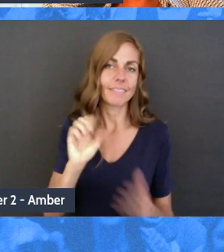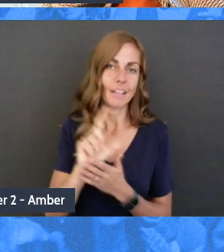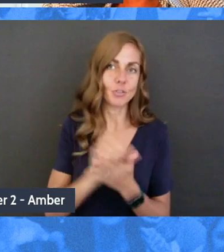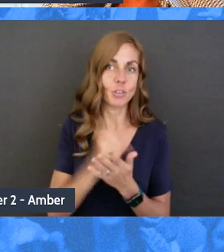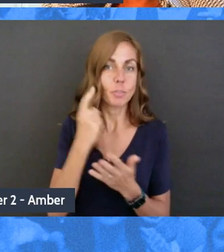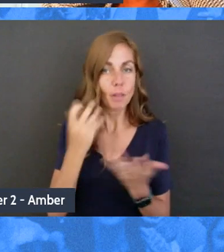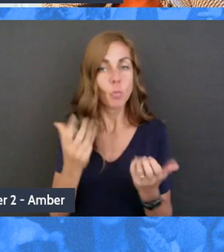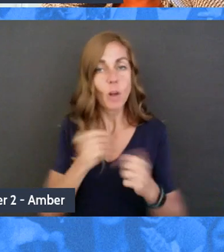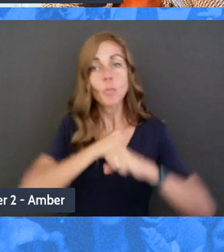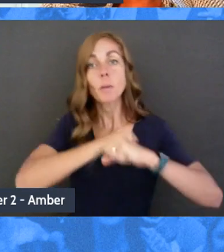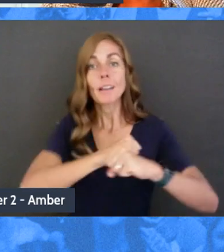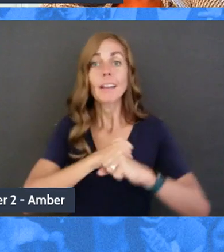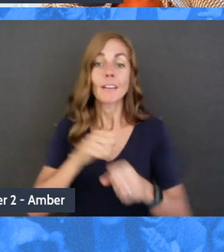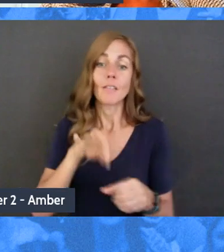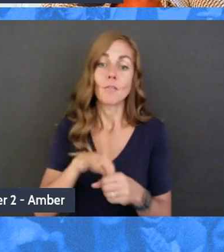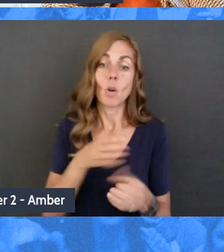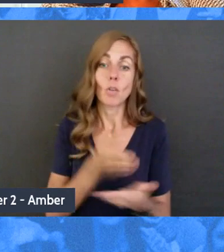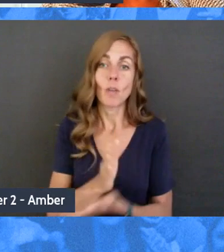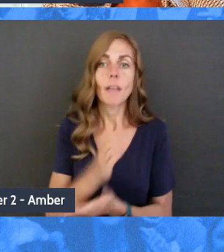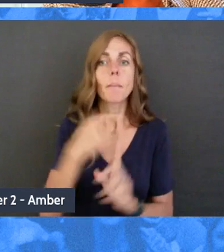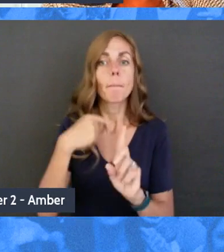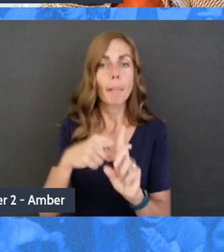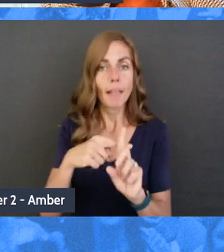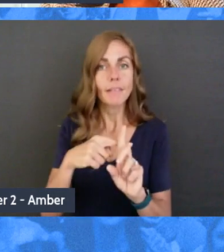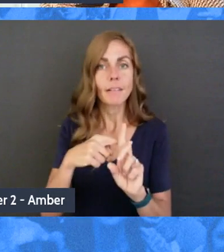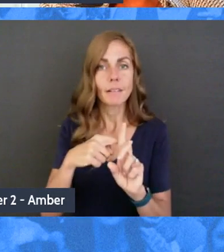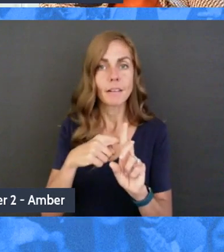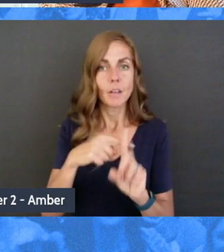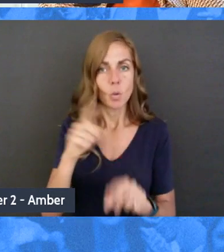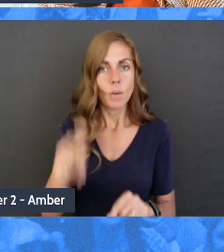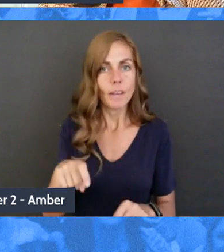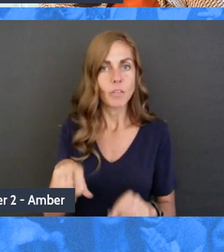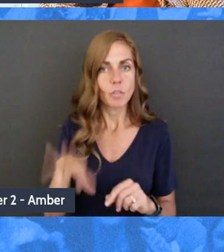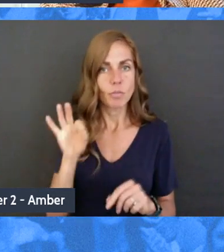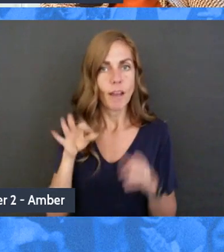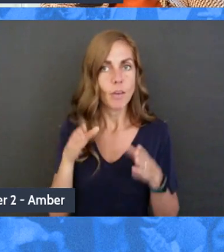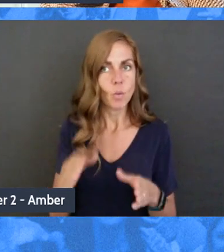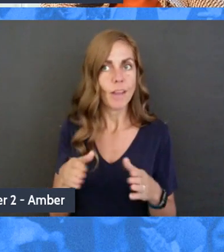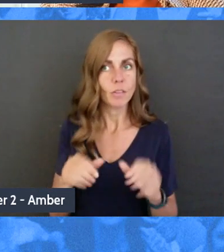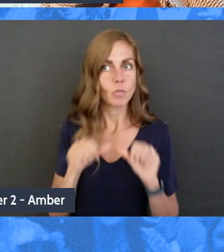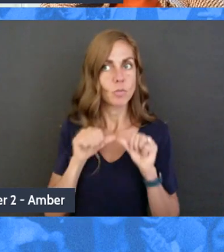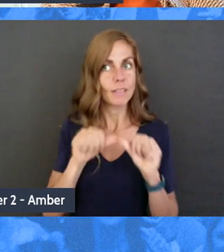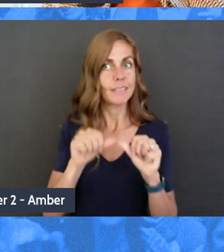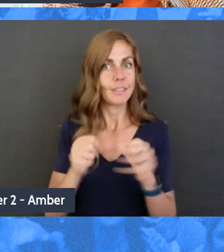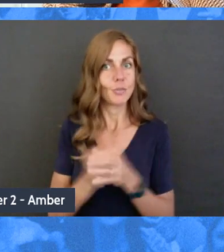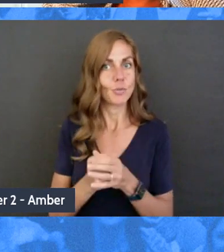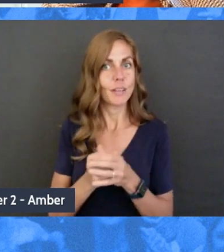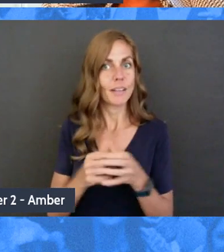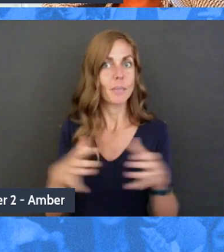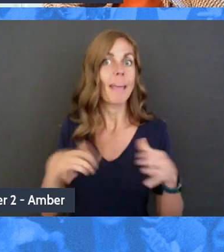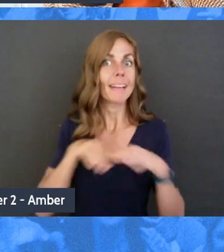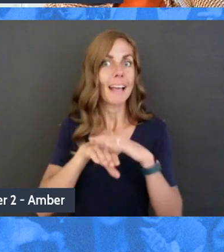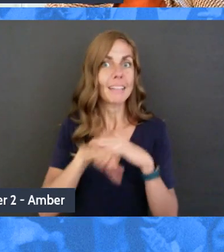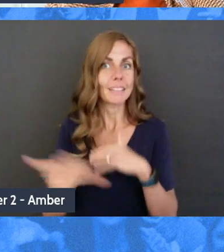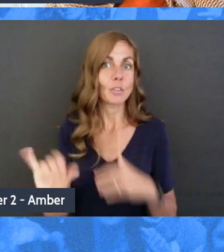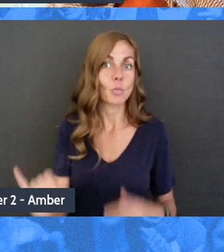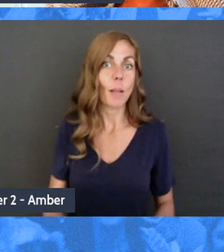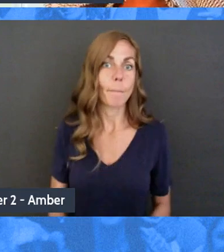we do absolutely need to find ways to continue to expand access as well. Absolutely.